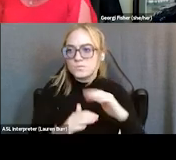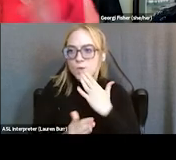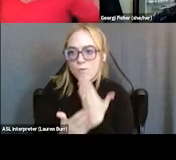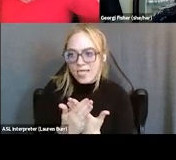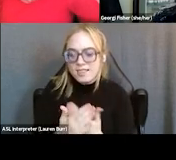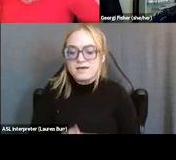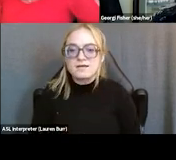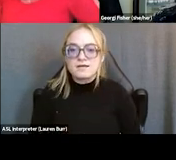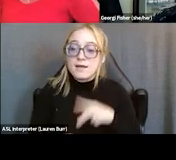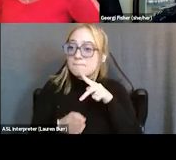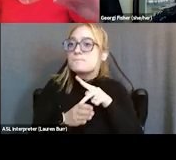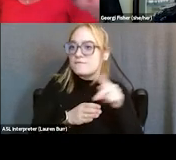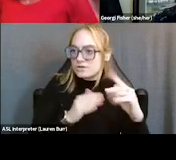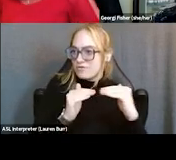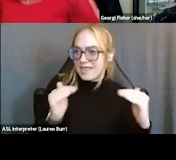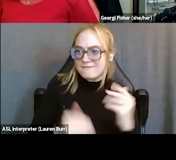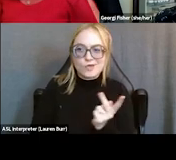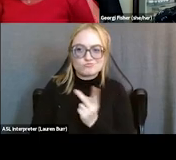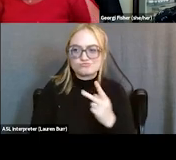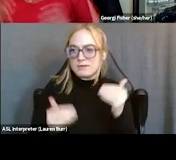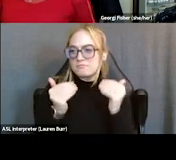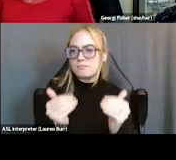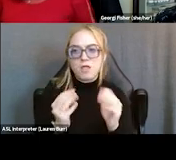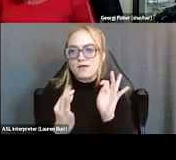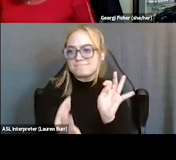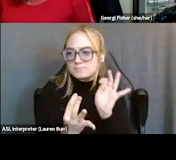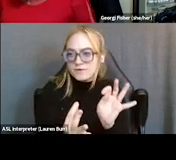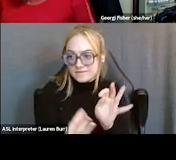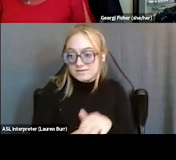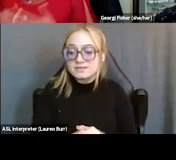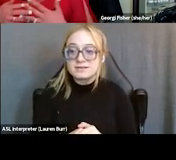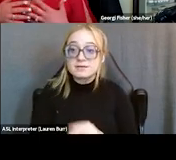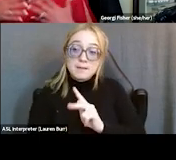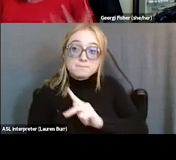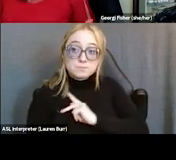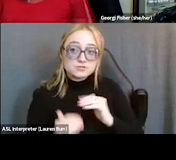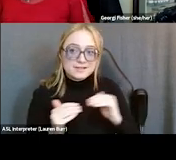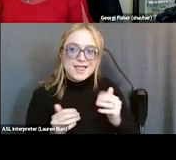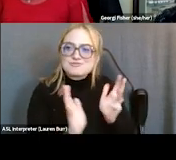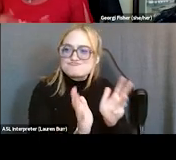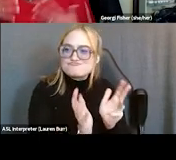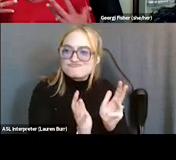at a professional level we just get along perfect and also even at a personal level because we really care for each other